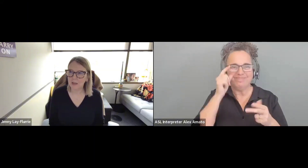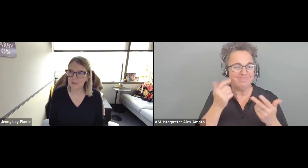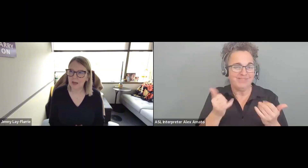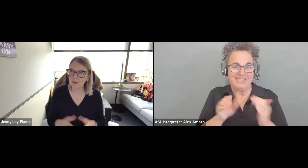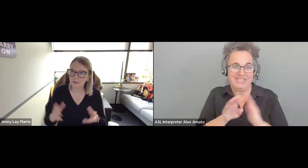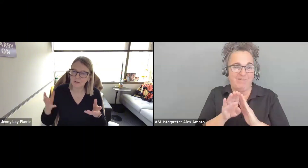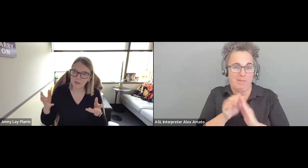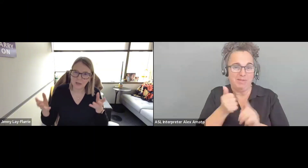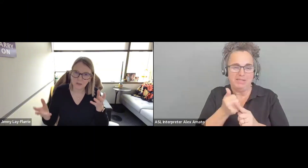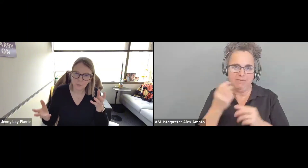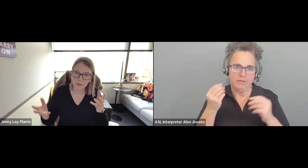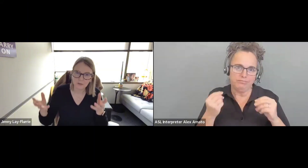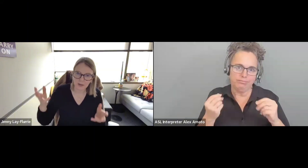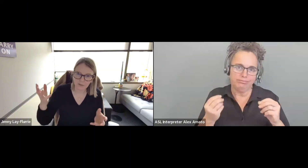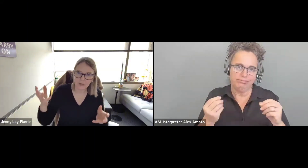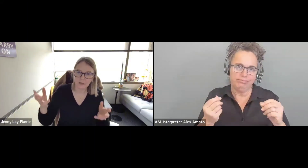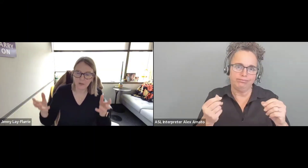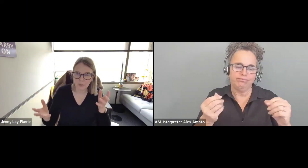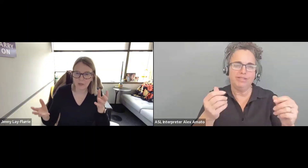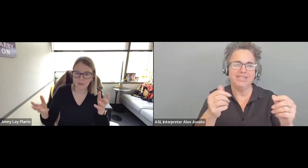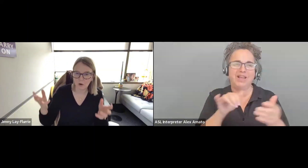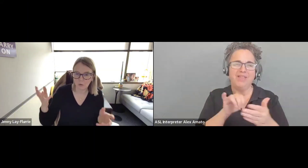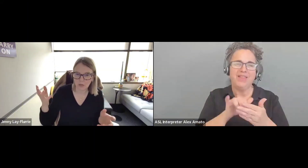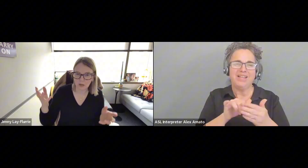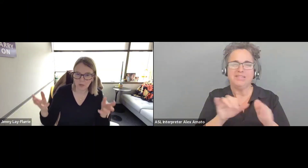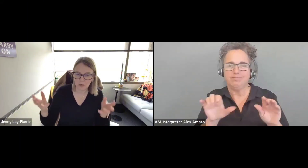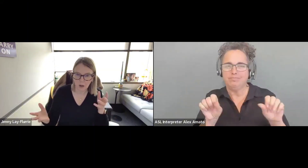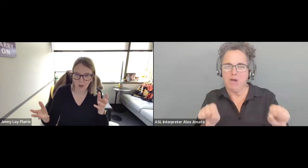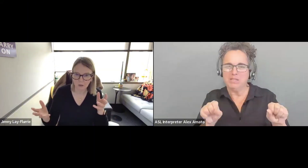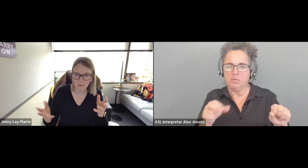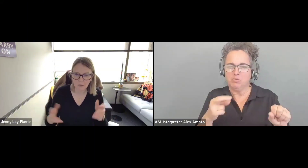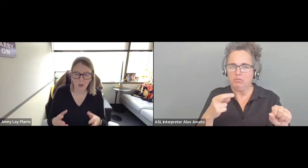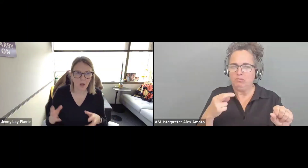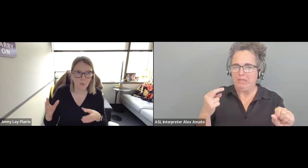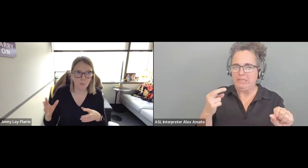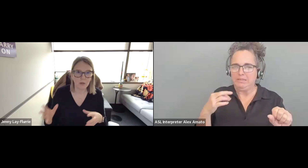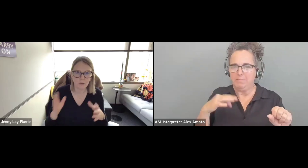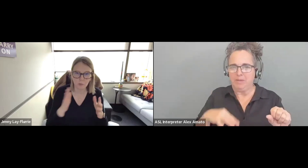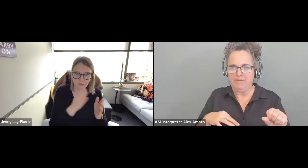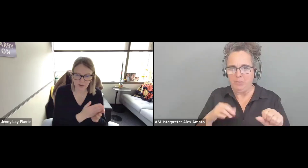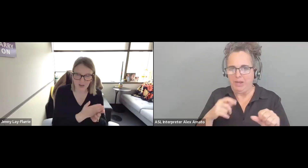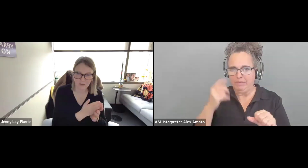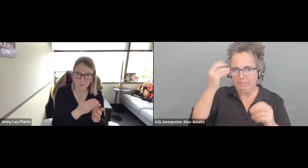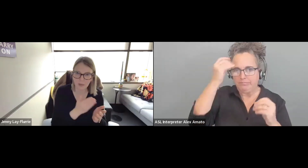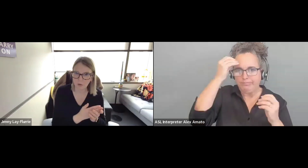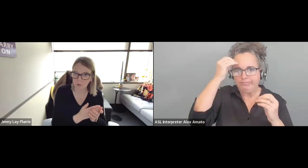And I think that's the, the risk benefit that we need to hold carefully in our hands and we need to invest to make